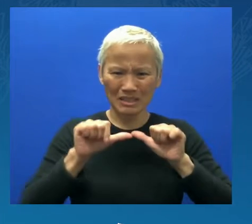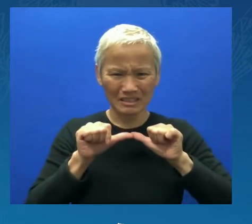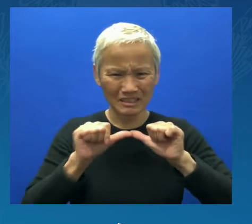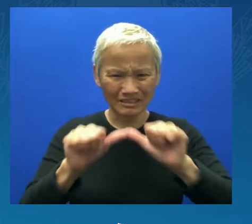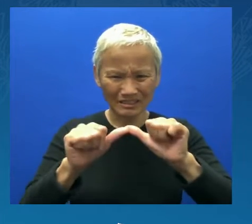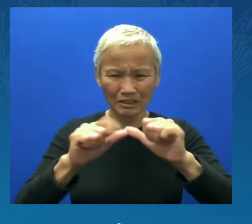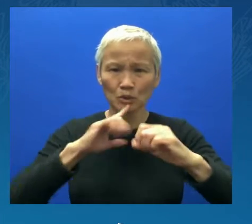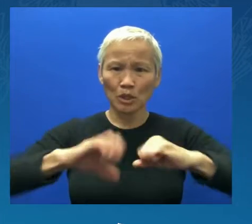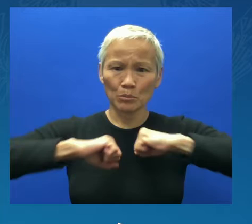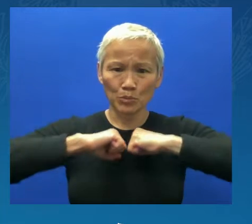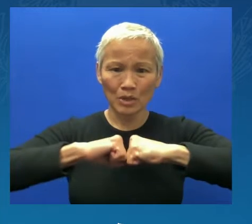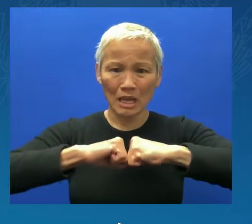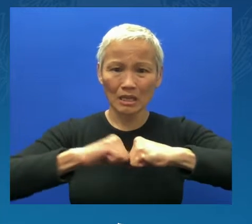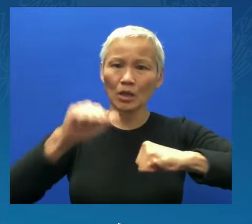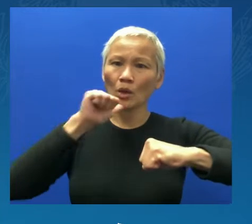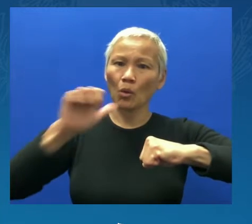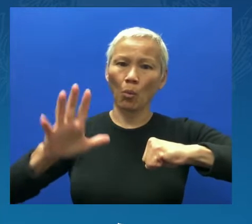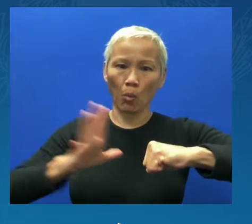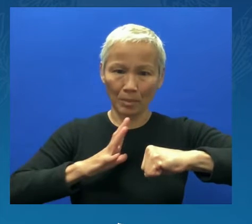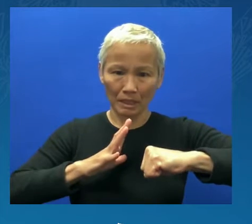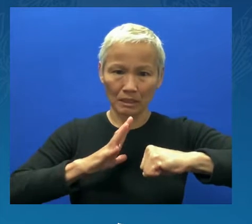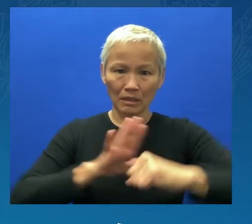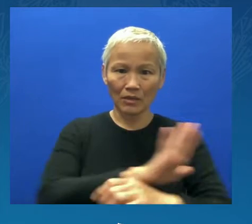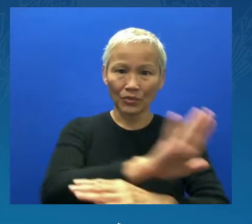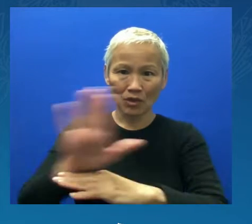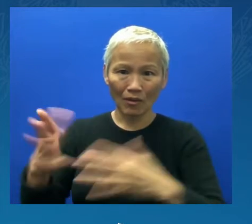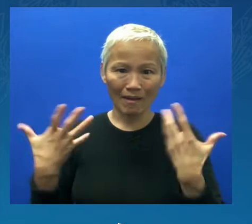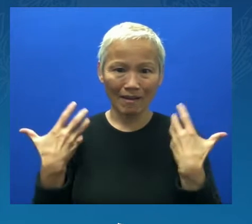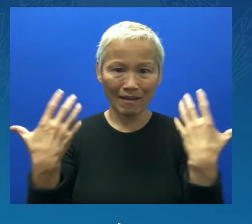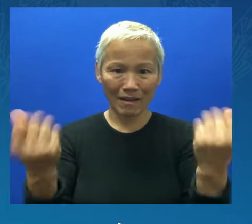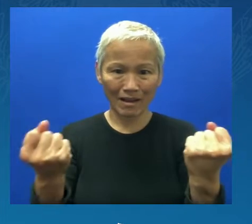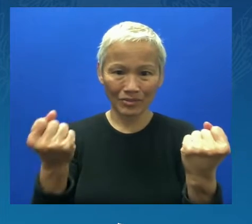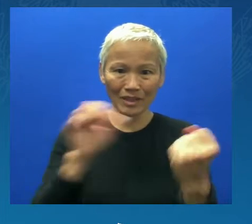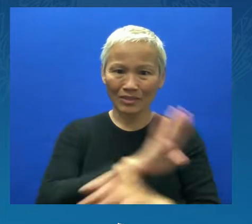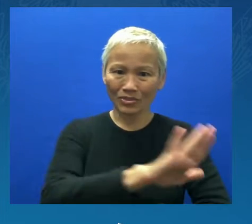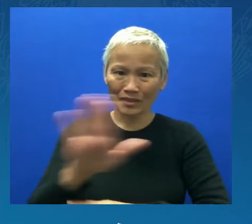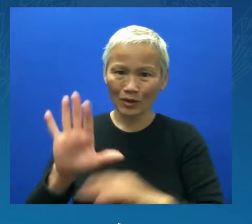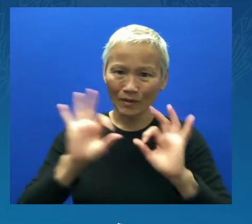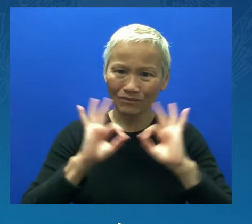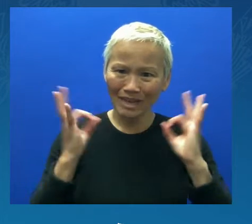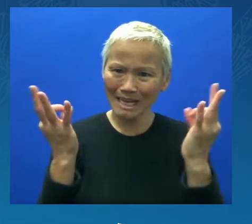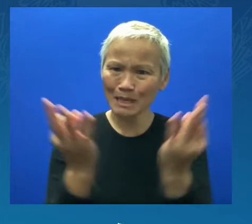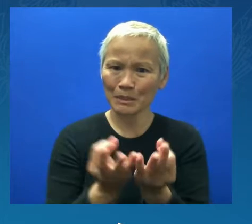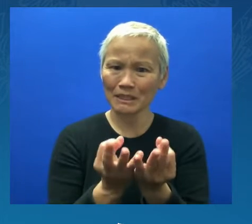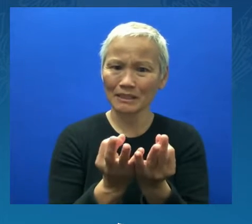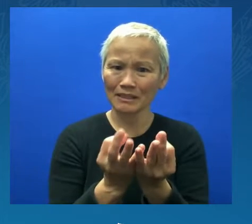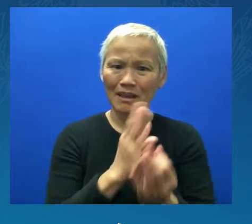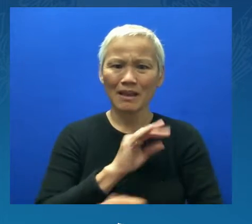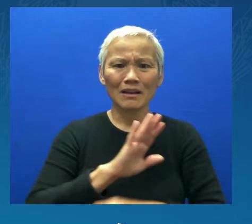and their health and their families. And to make no mistake. To make it really clear that particularly